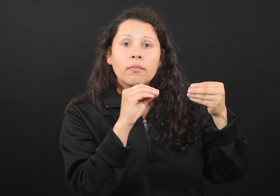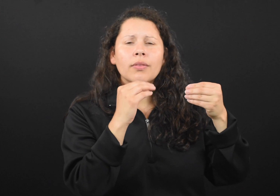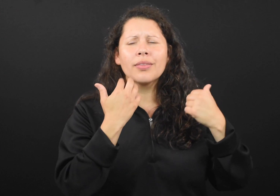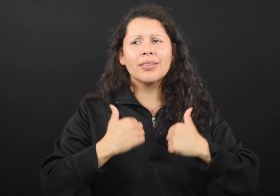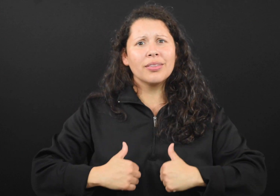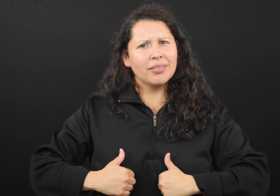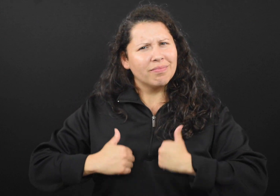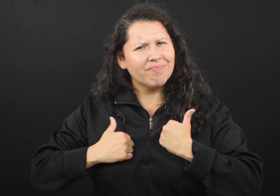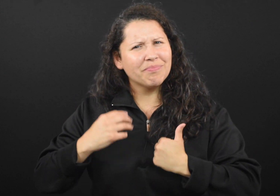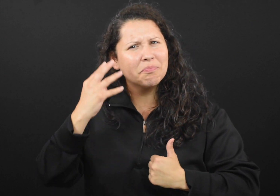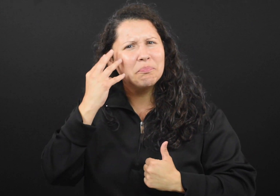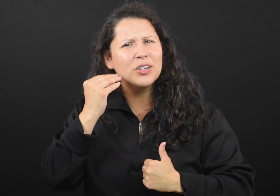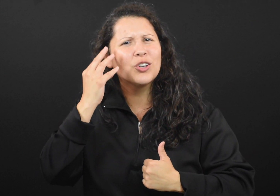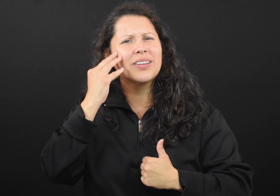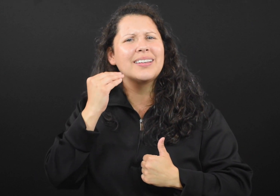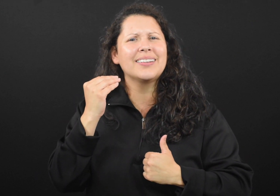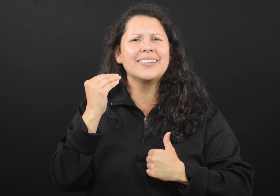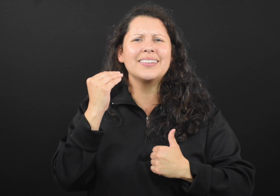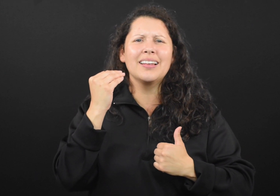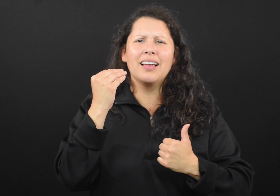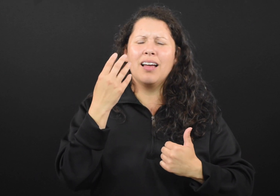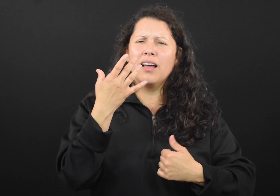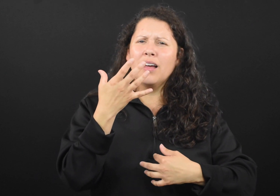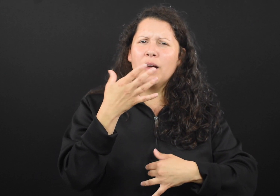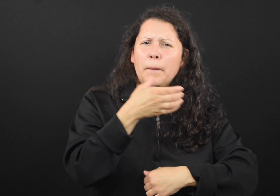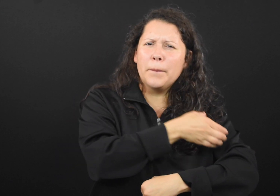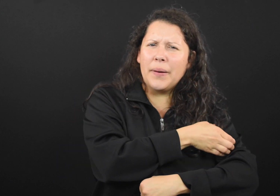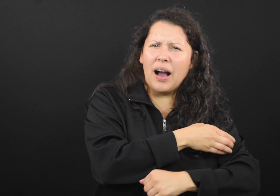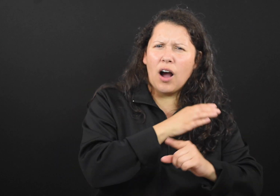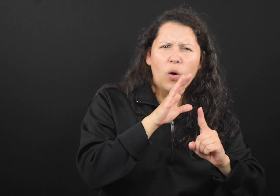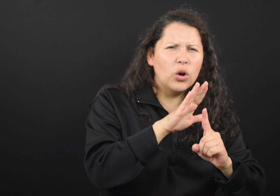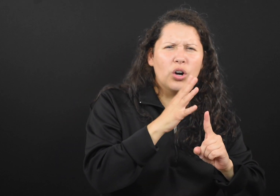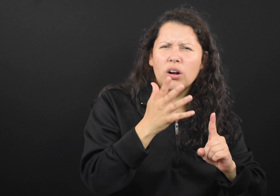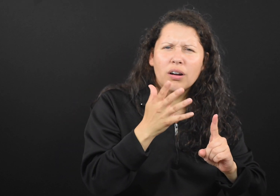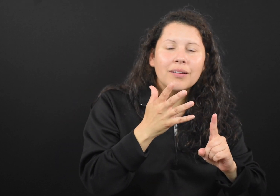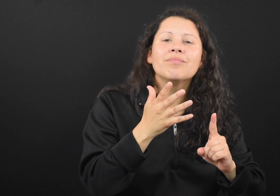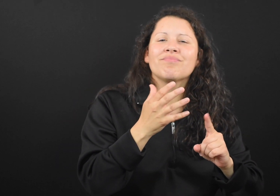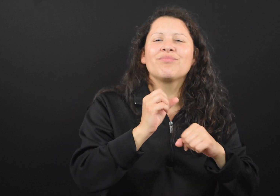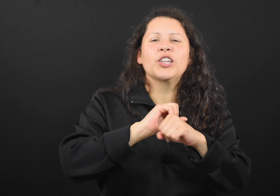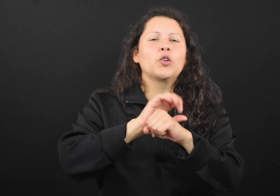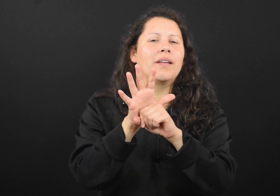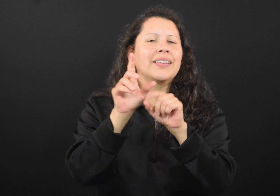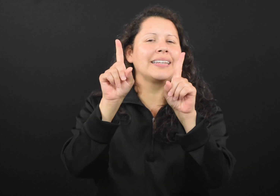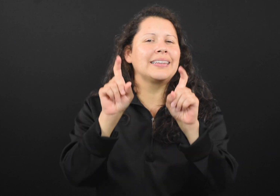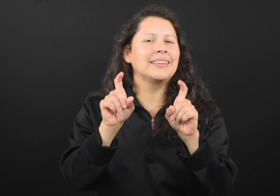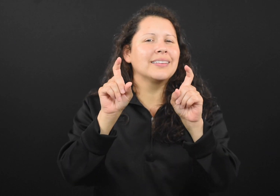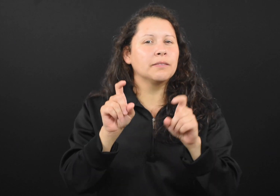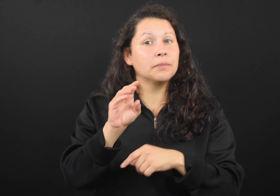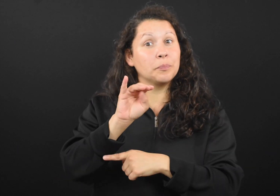COVID-19 Stories The Power of Lived Experience: Community Outreach for Minnesota’s COVID-19 Testing